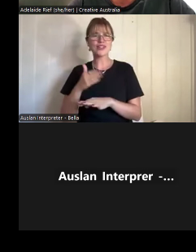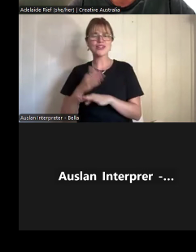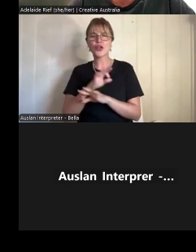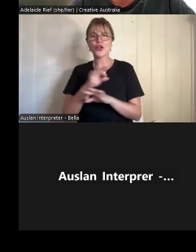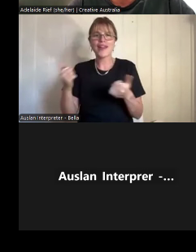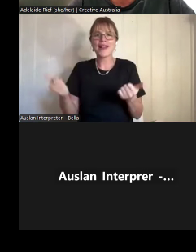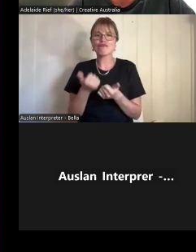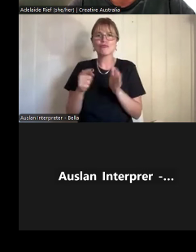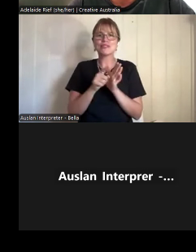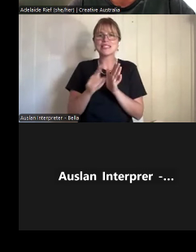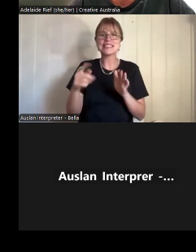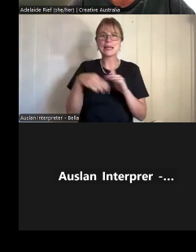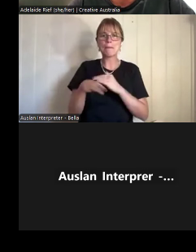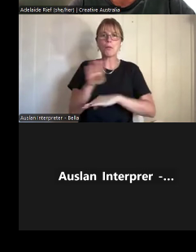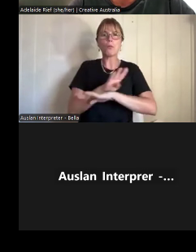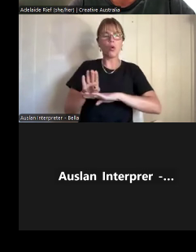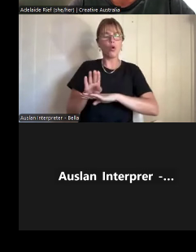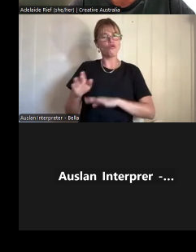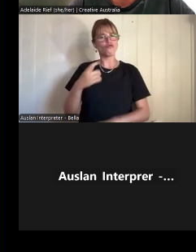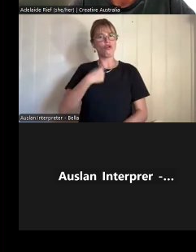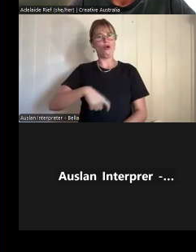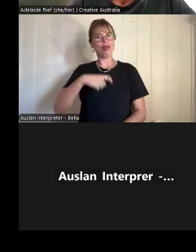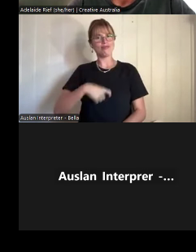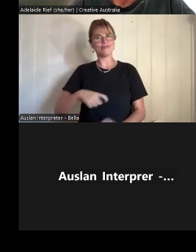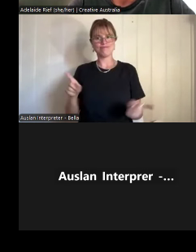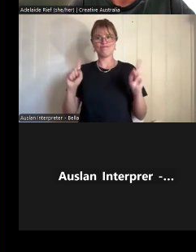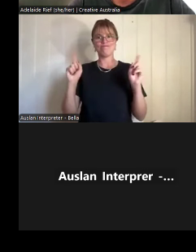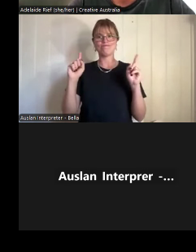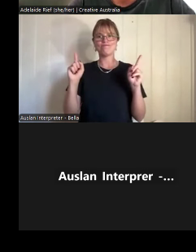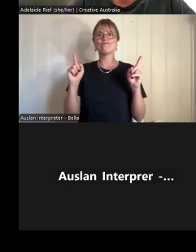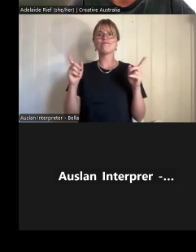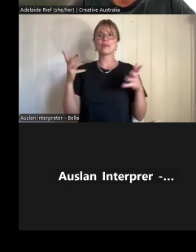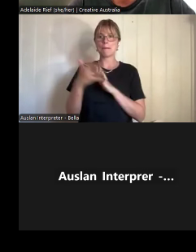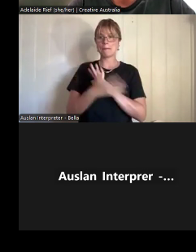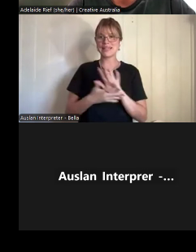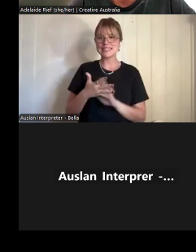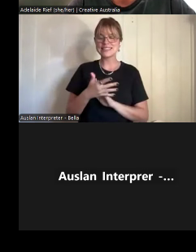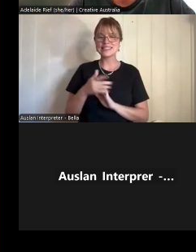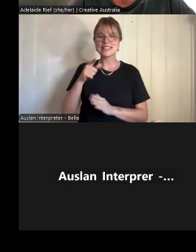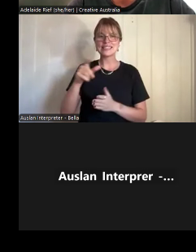in Australian arts and cultural organisations currently. So this fund is directed specifically